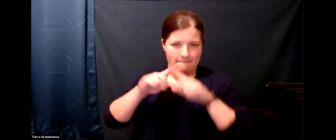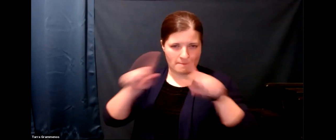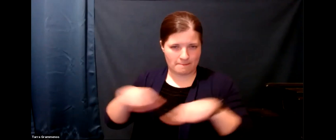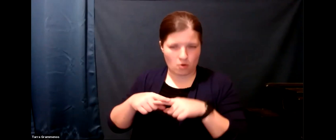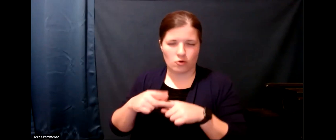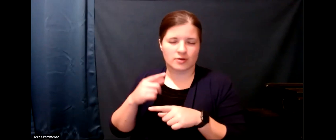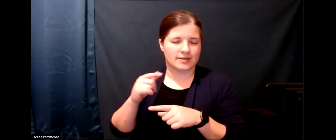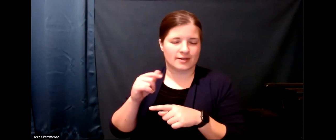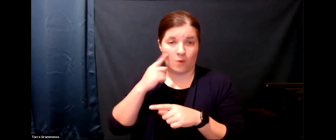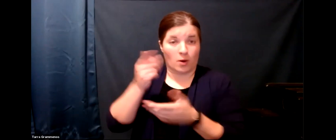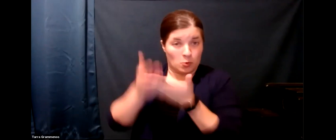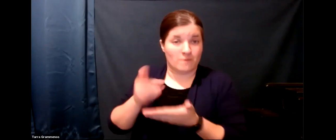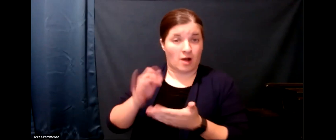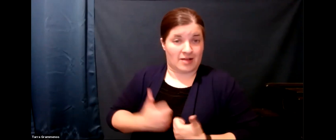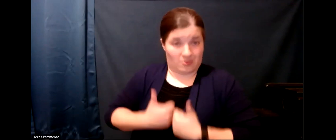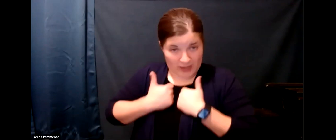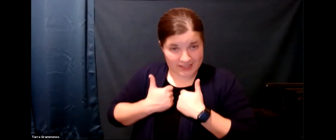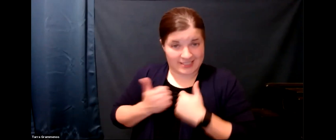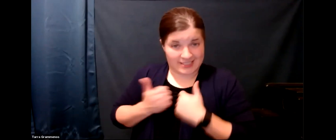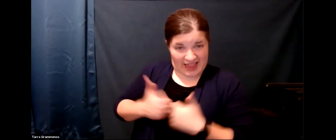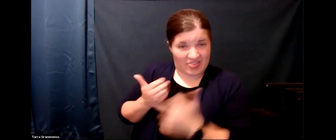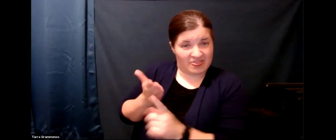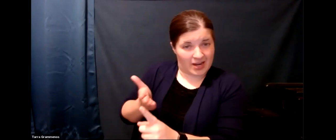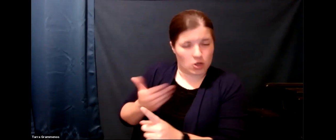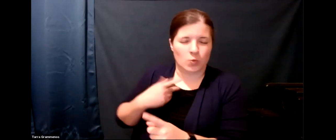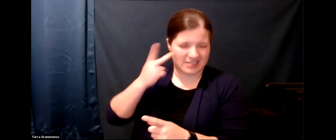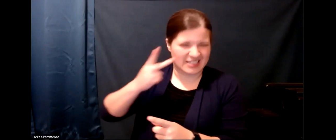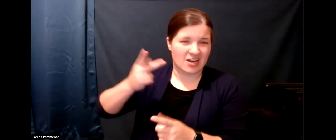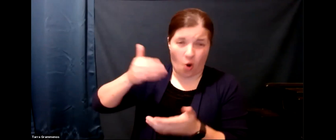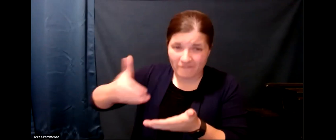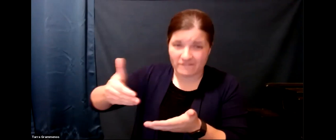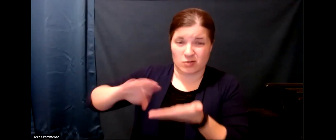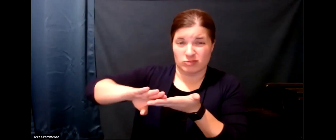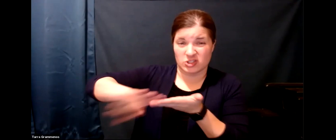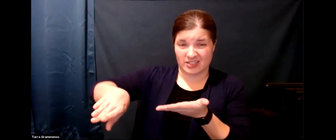information. We see a lot of those rejected.